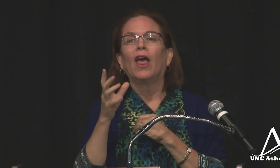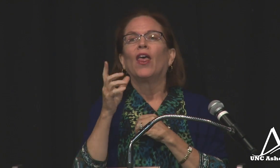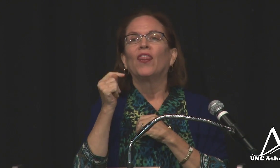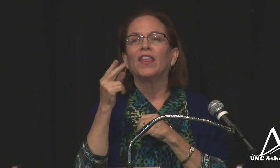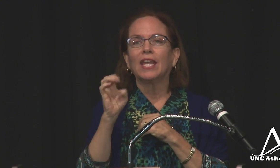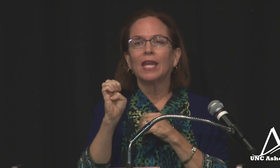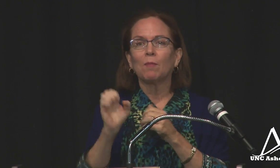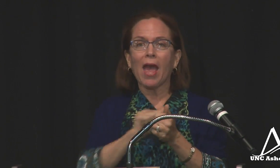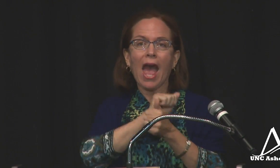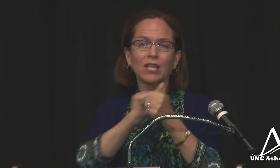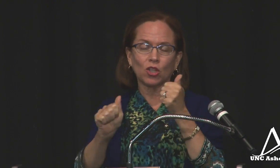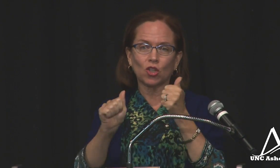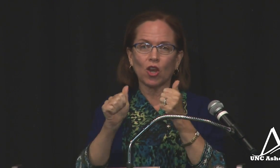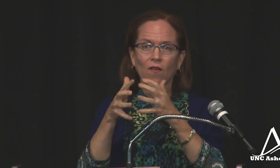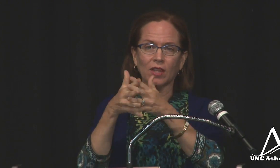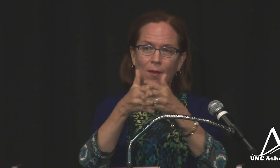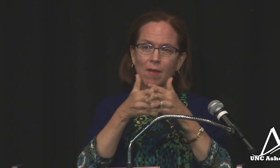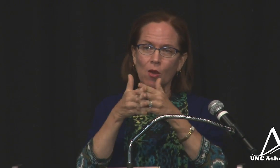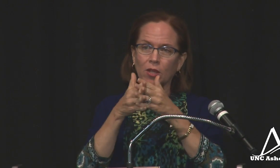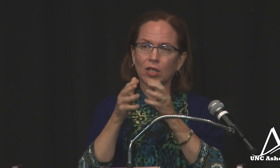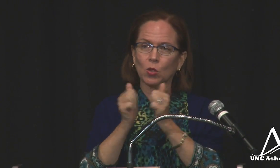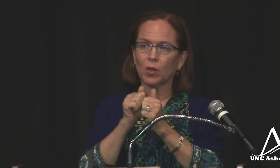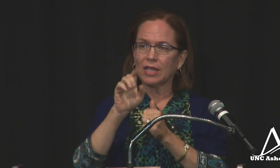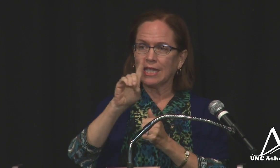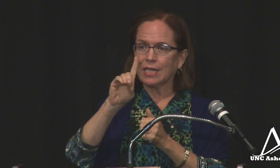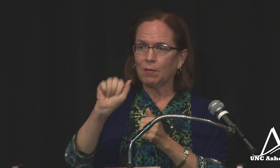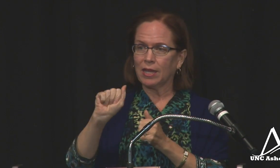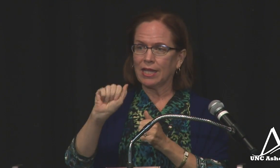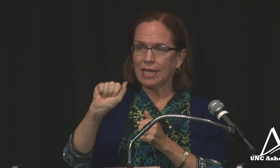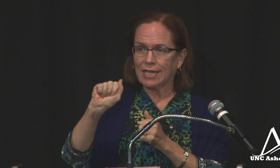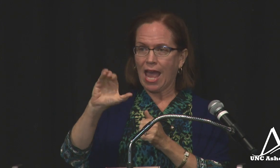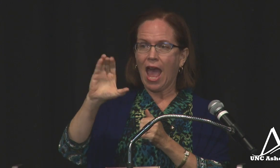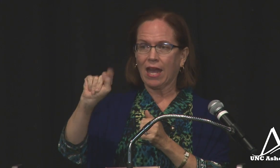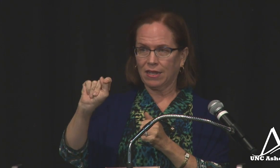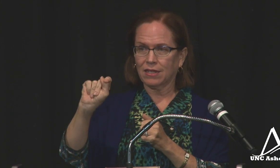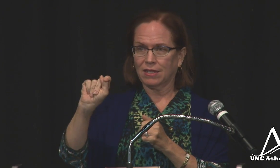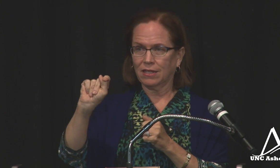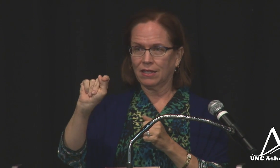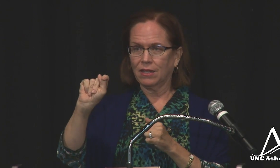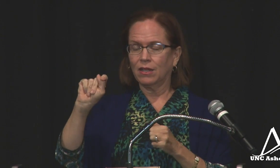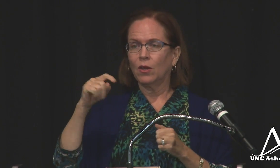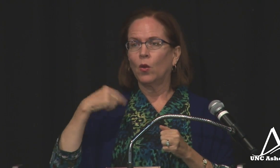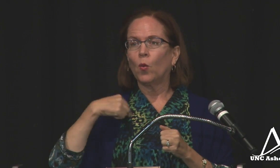the passage of the Americans with Disabilities Act.